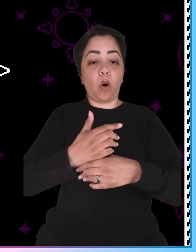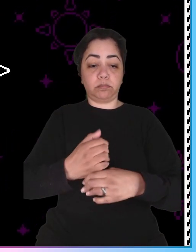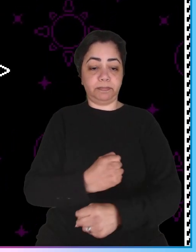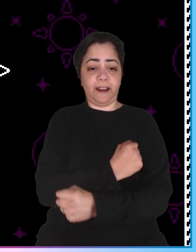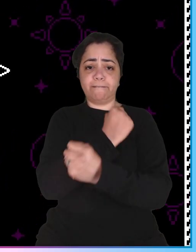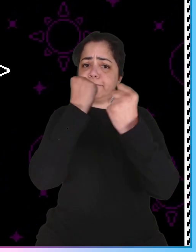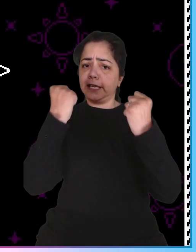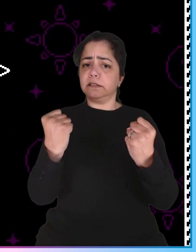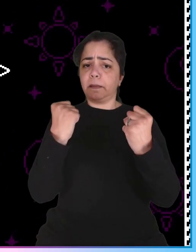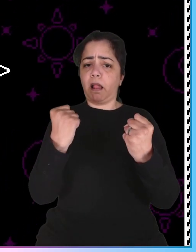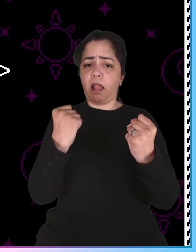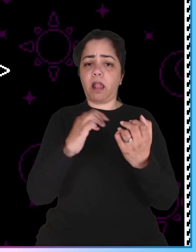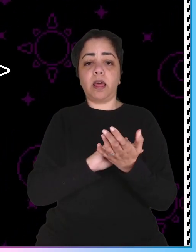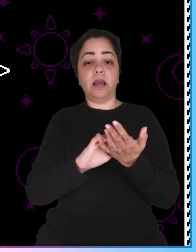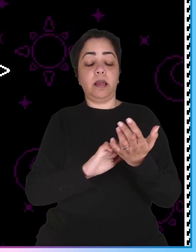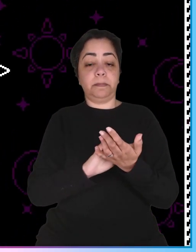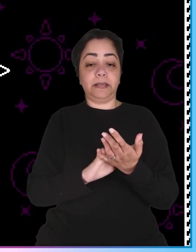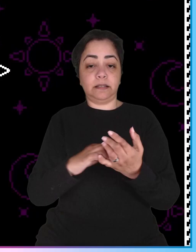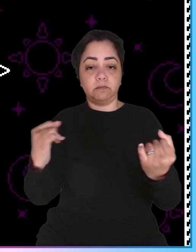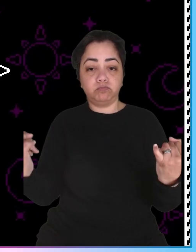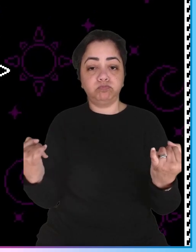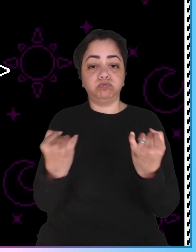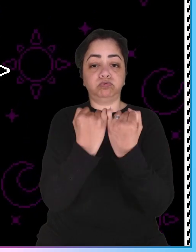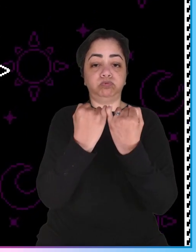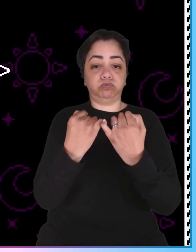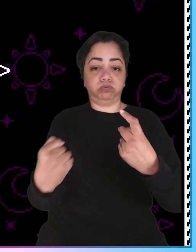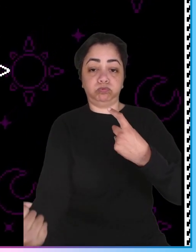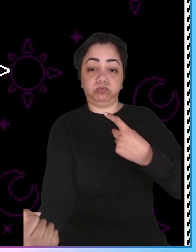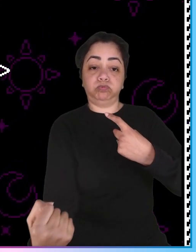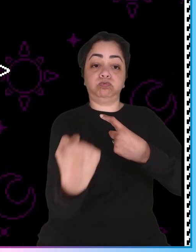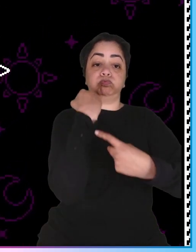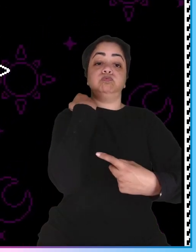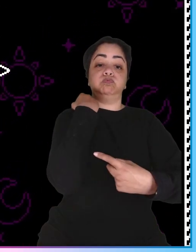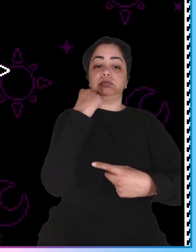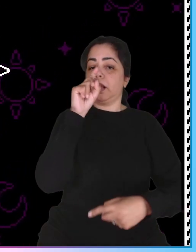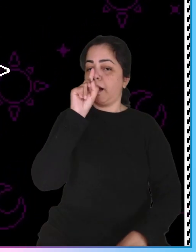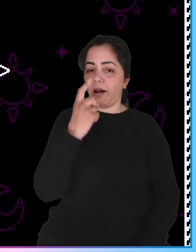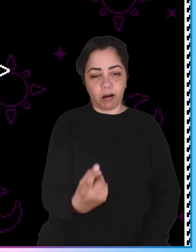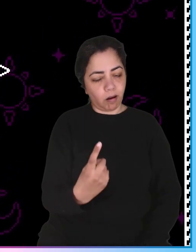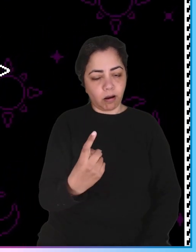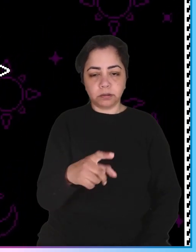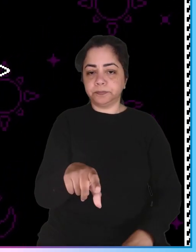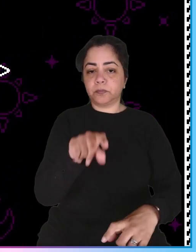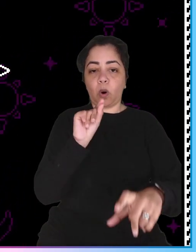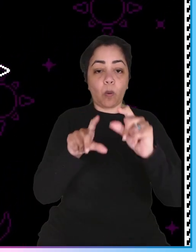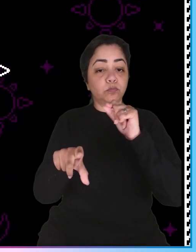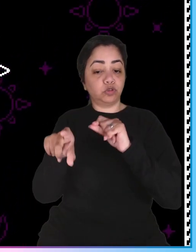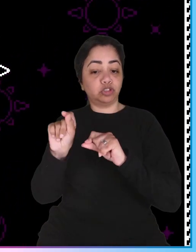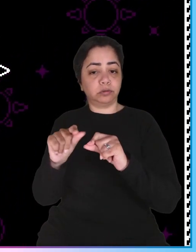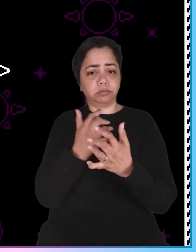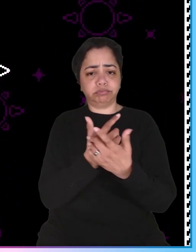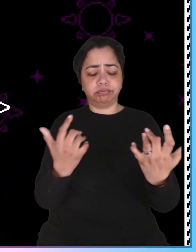so that people can experiment and find what works best for them. I’ve found that players are very capable of using these settings